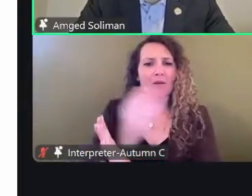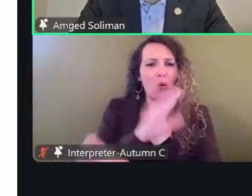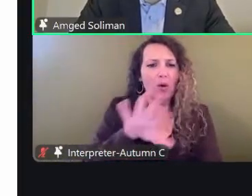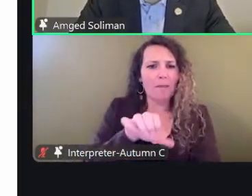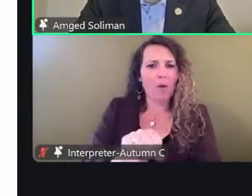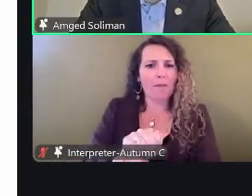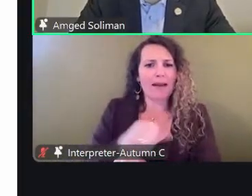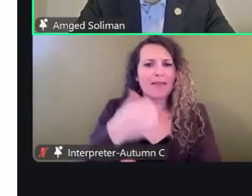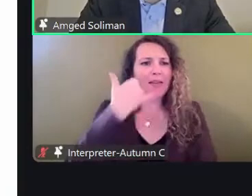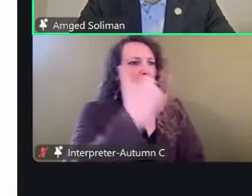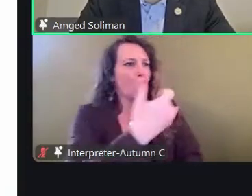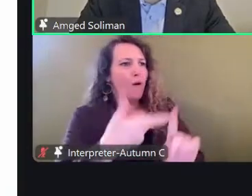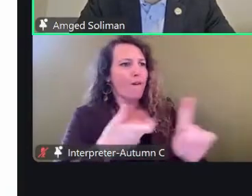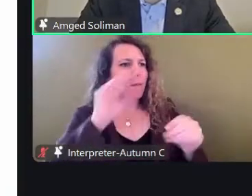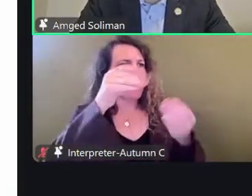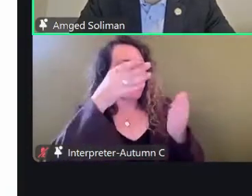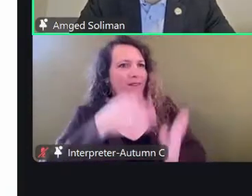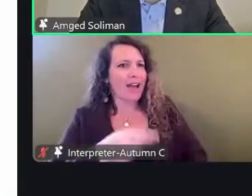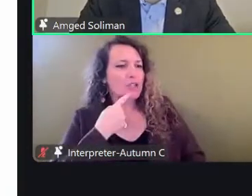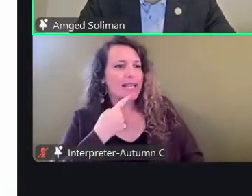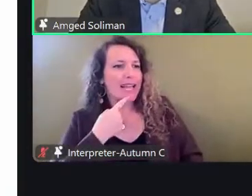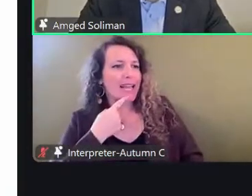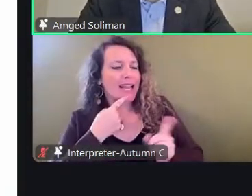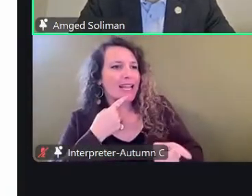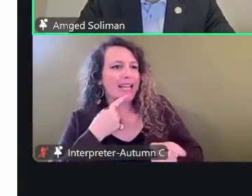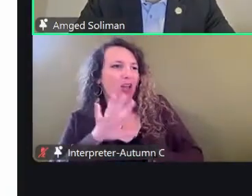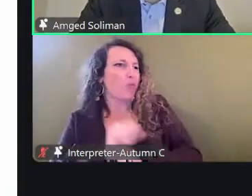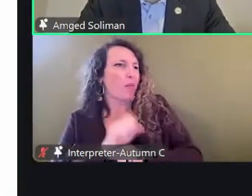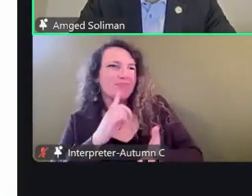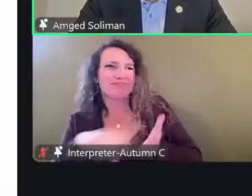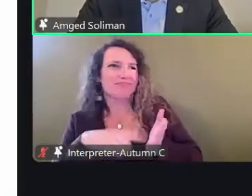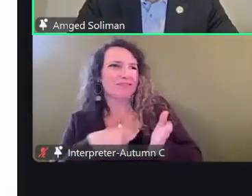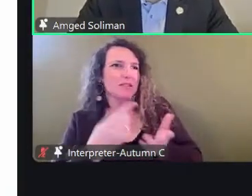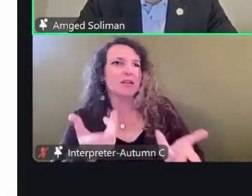they got a call from the provider saying that the appointment was being cancelled. And of course,